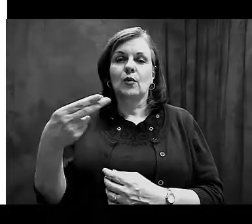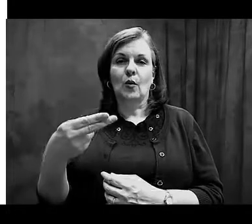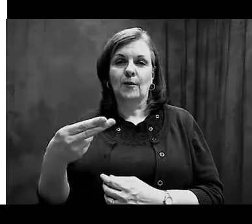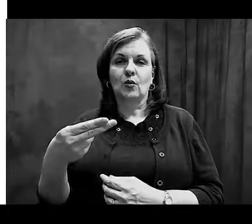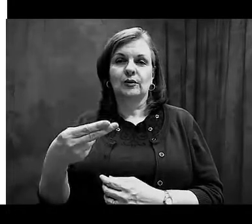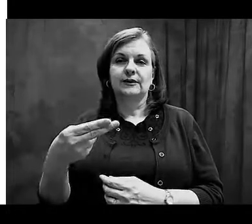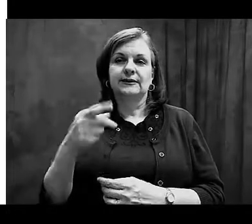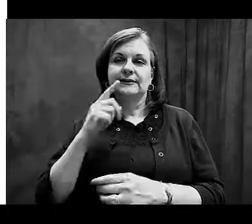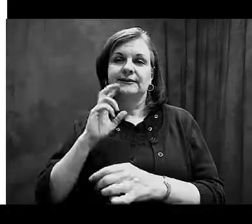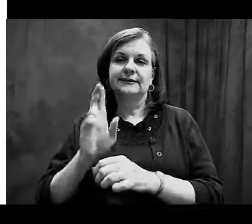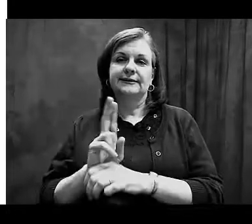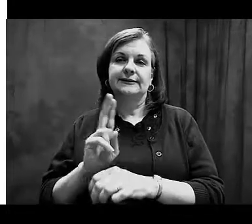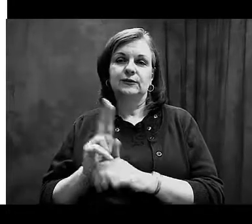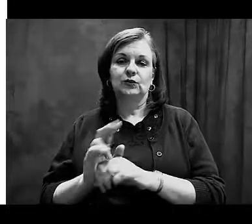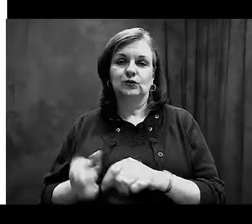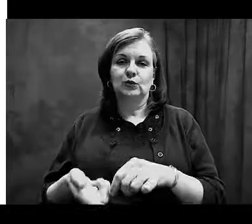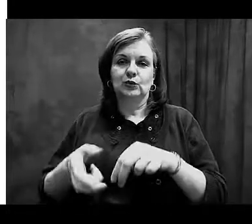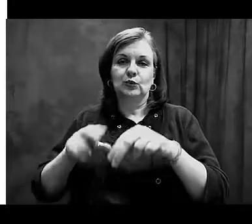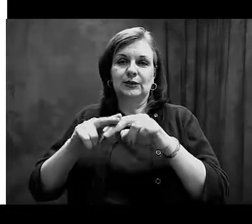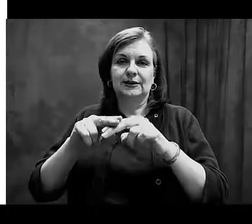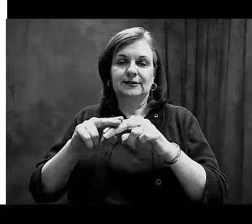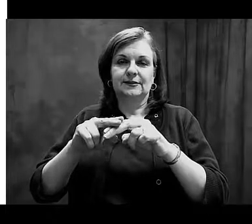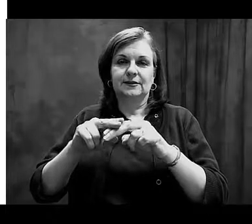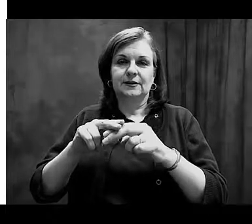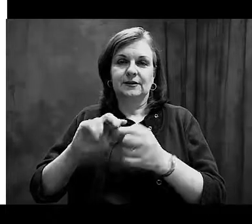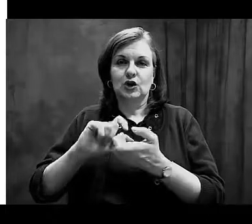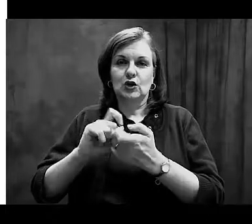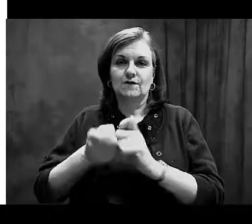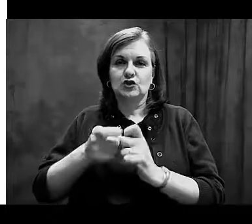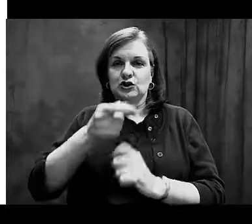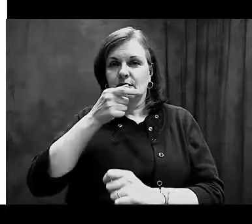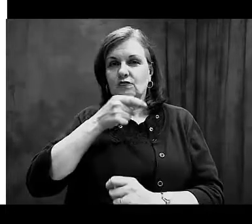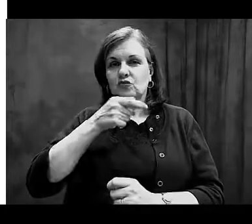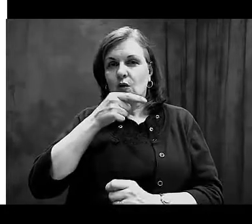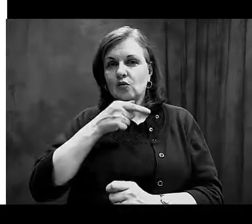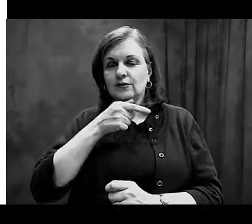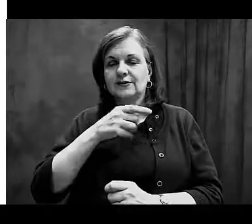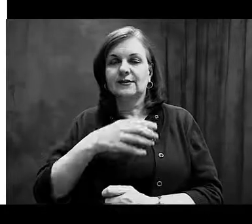use growth hormone to increase glucose conversion